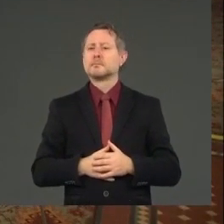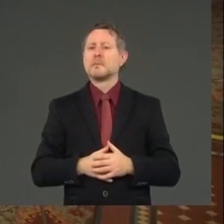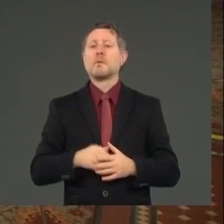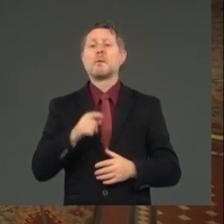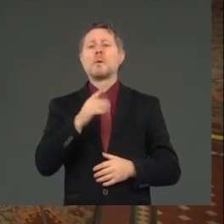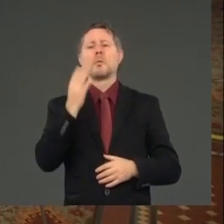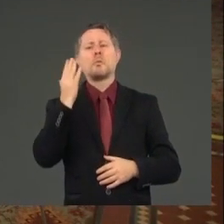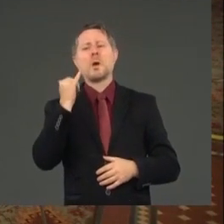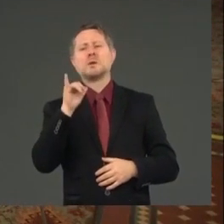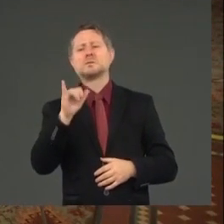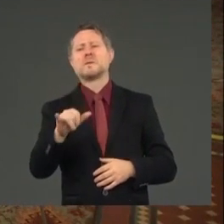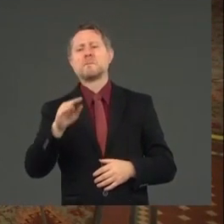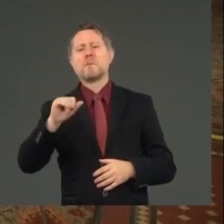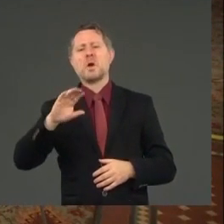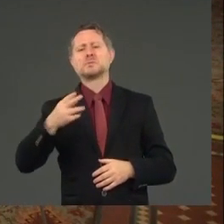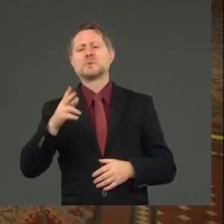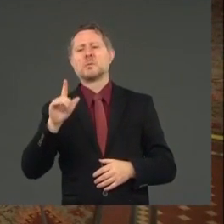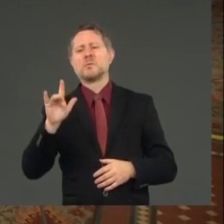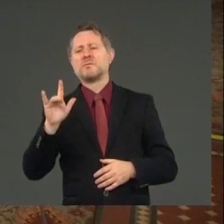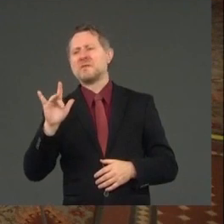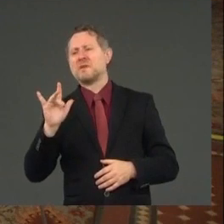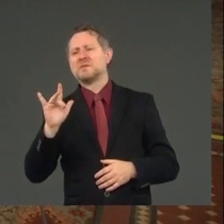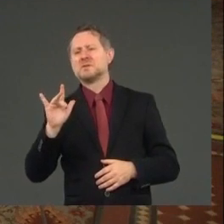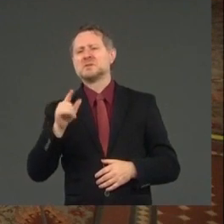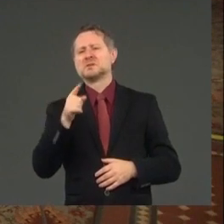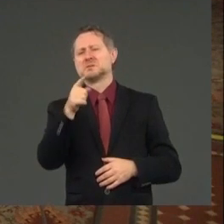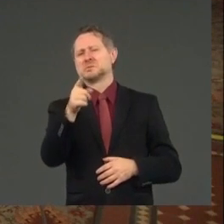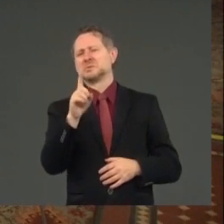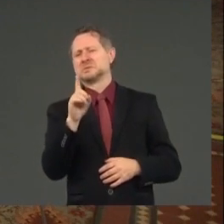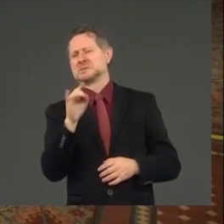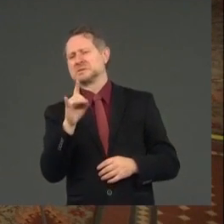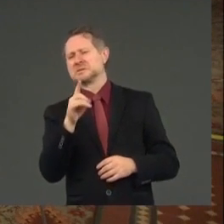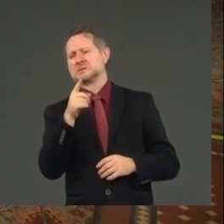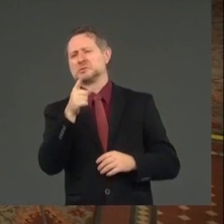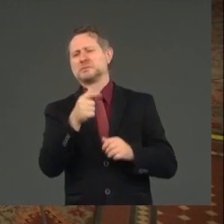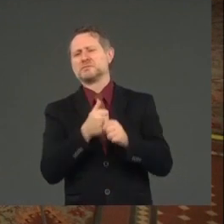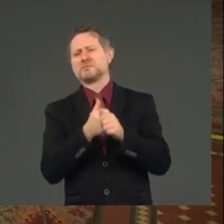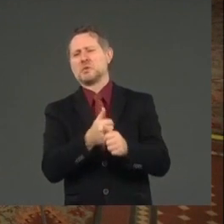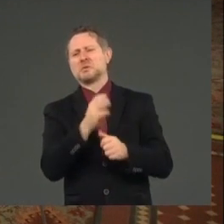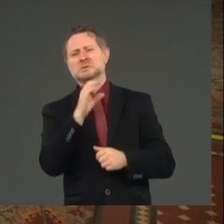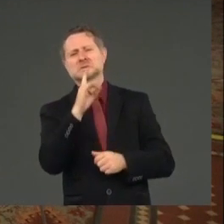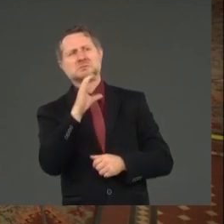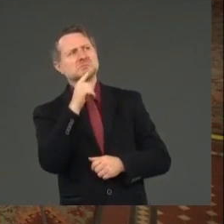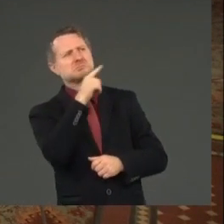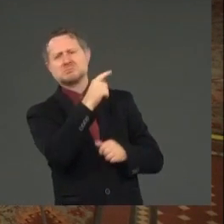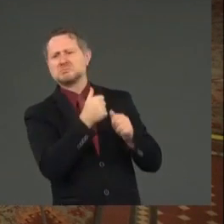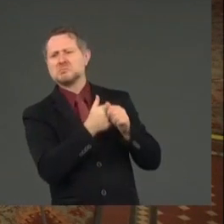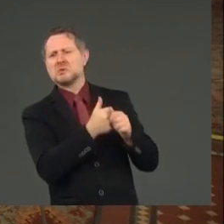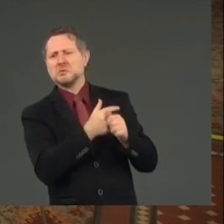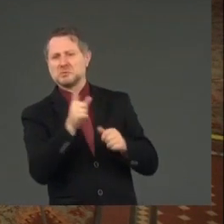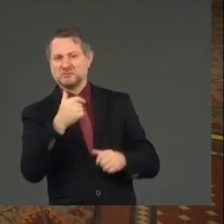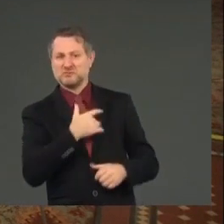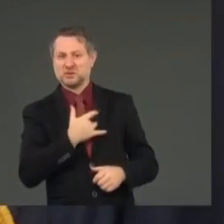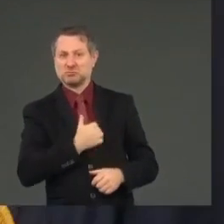Reporter: YOU SHOWED A WILLINGNESS TO THWART PRESIDENT TRUMP AT OTHER TIMES.